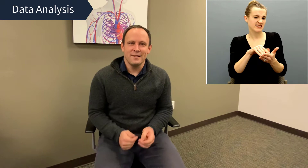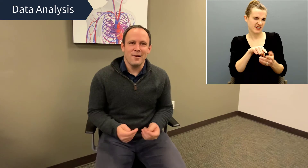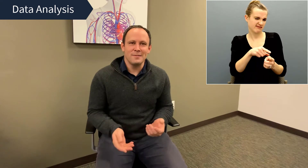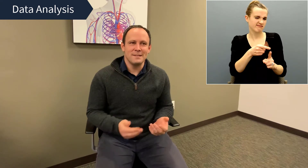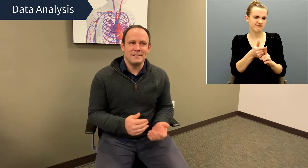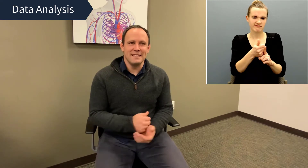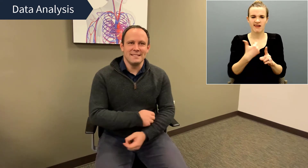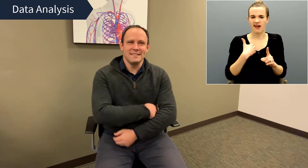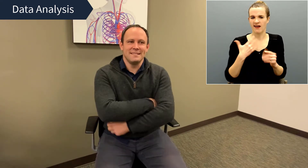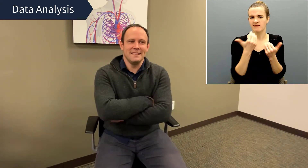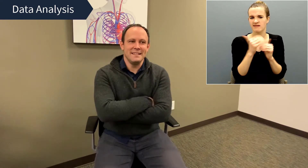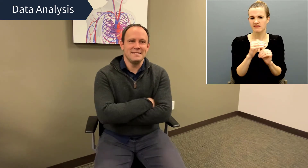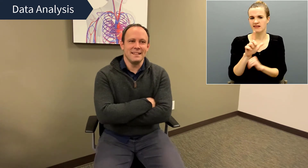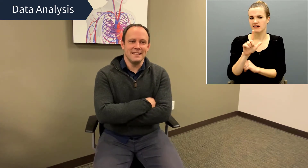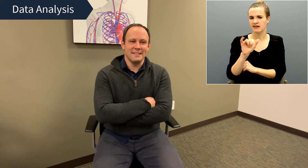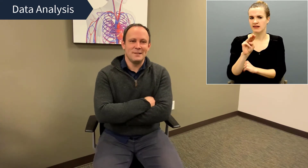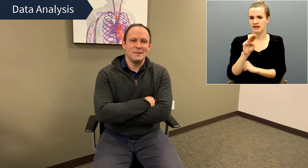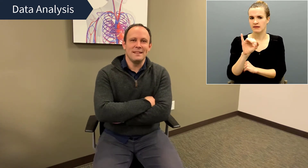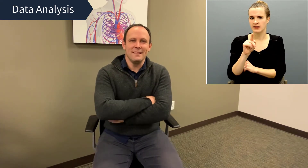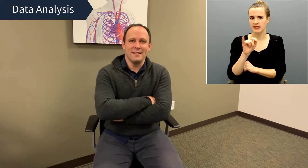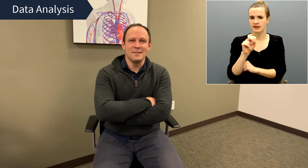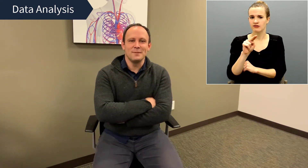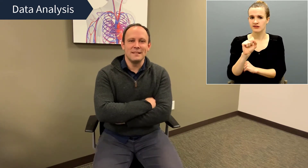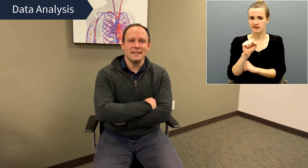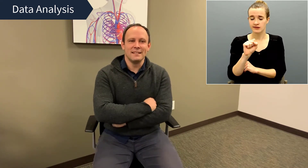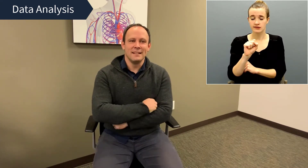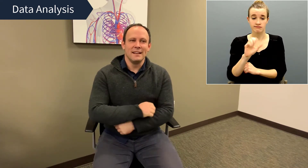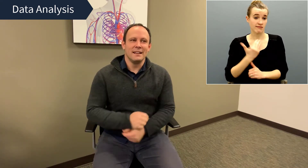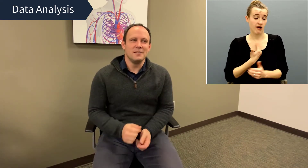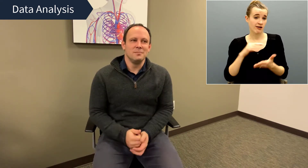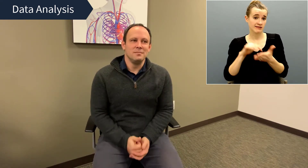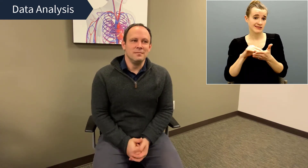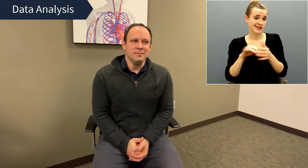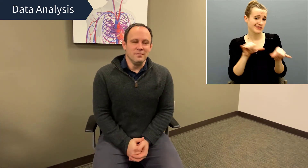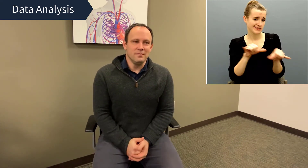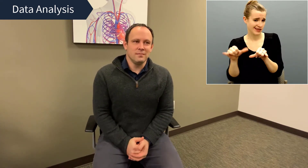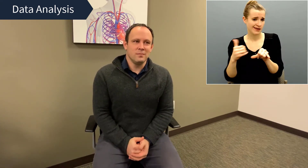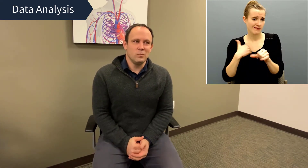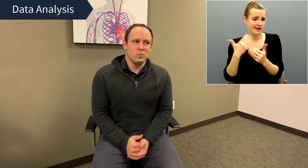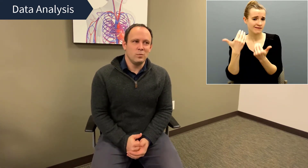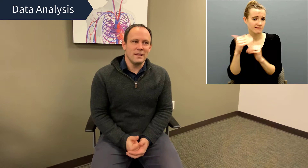There are always limitations to any study, including this one. And one